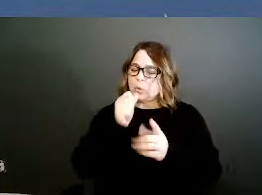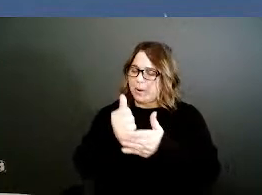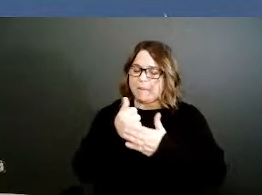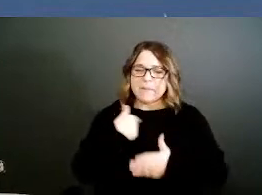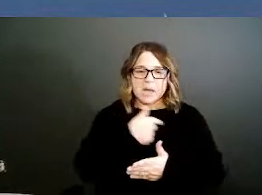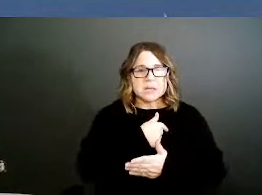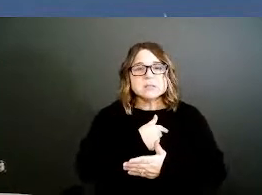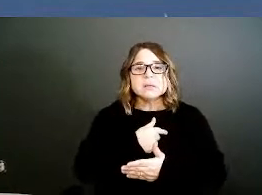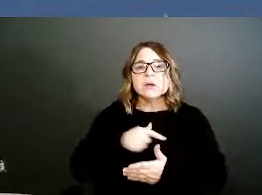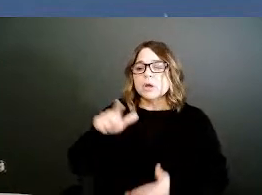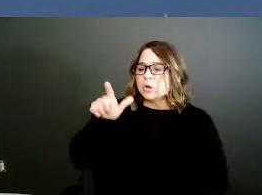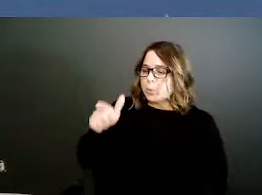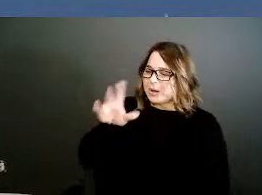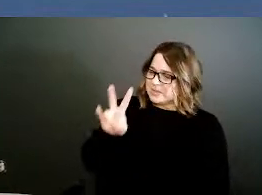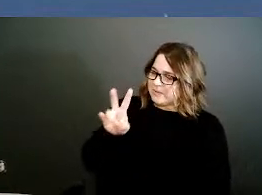ALREADY BLOATED BUDGET.